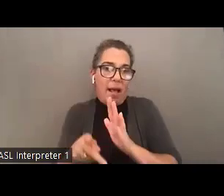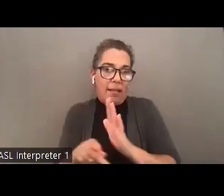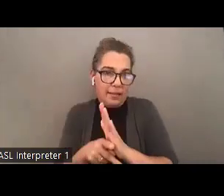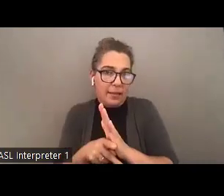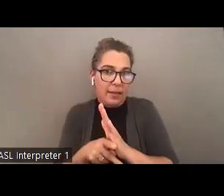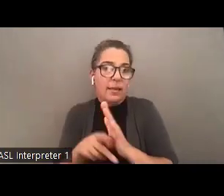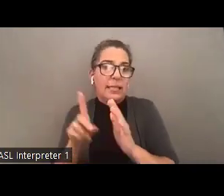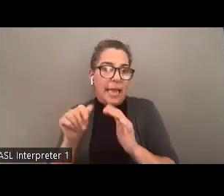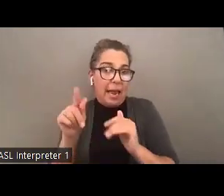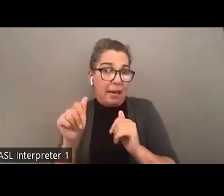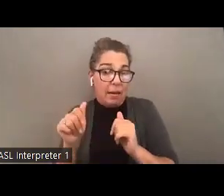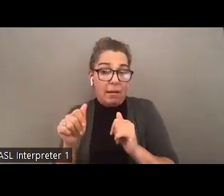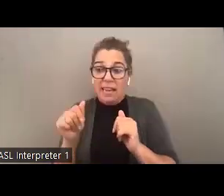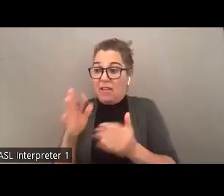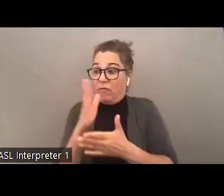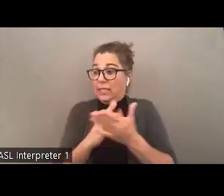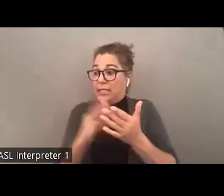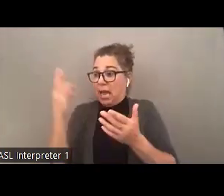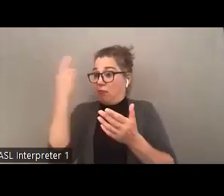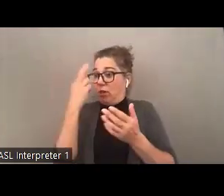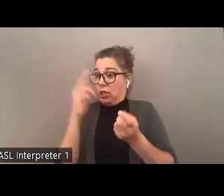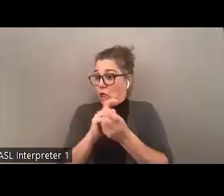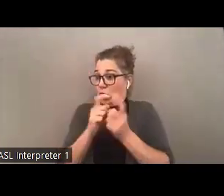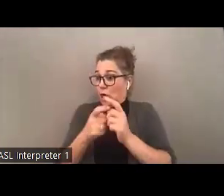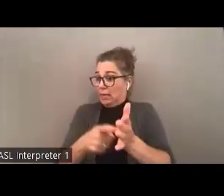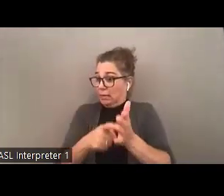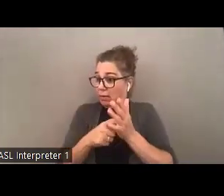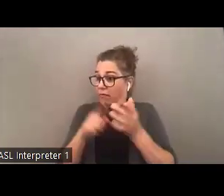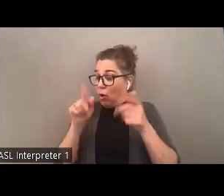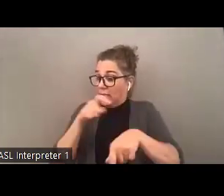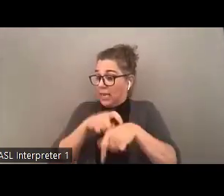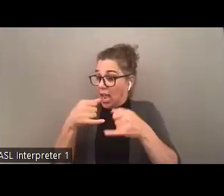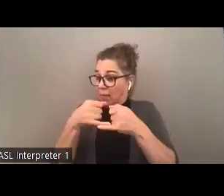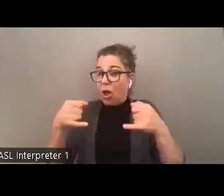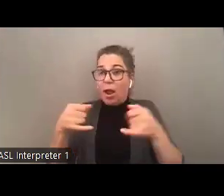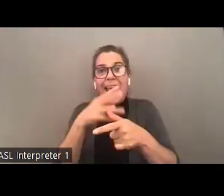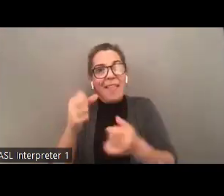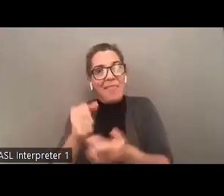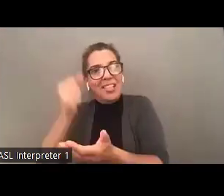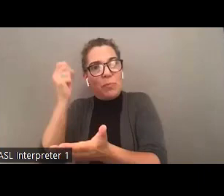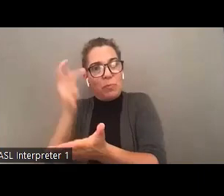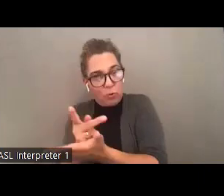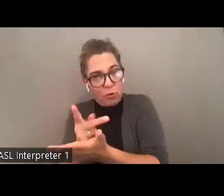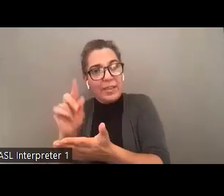If for some reason a change is required to a timeline in an approved data management and sharing plan,